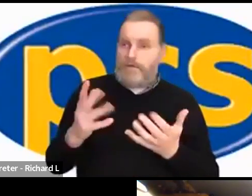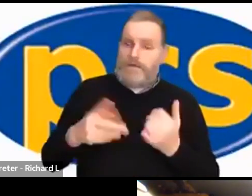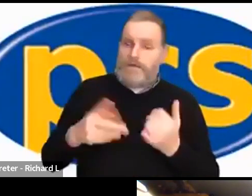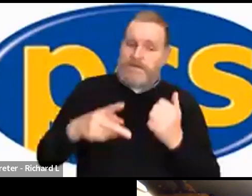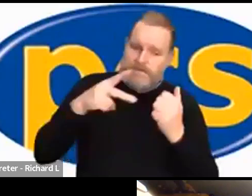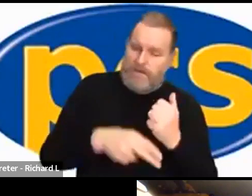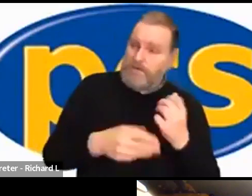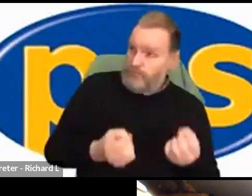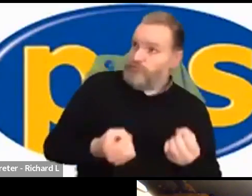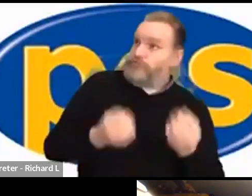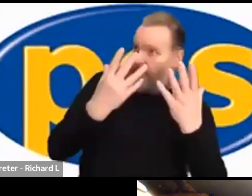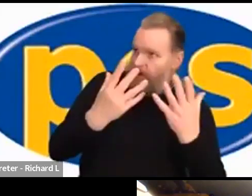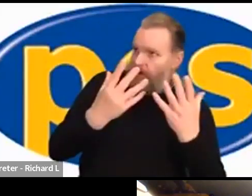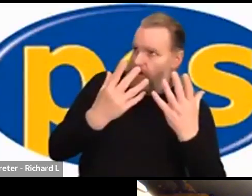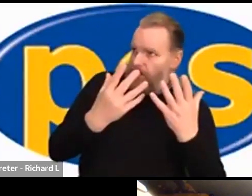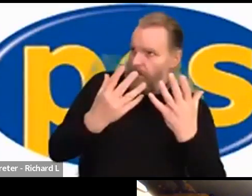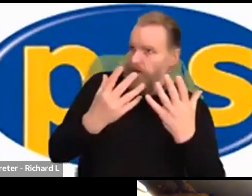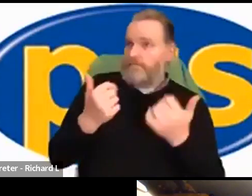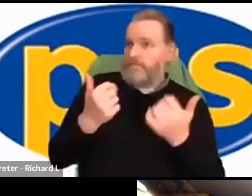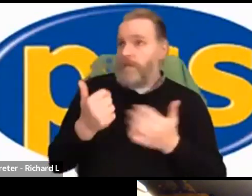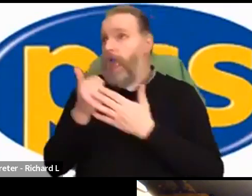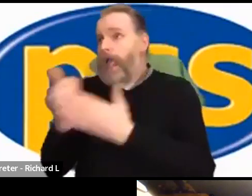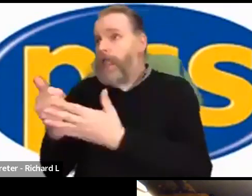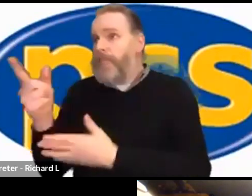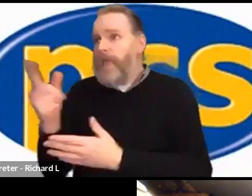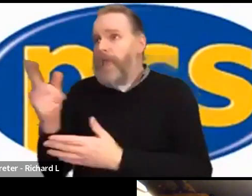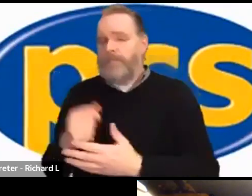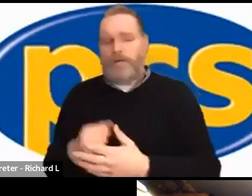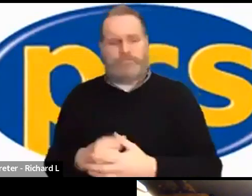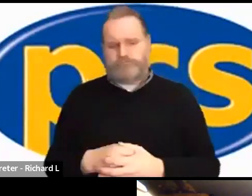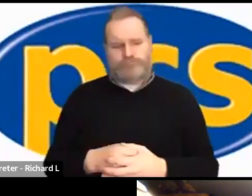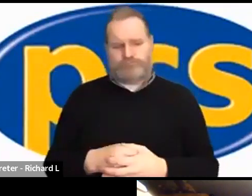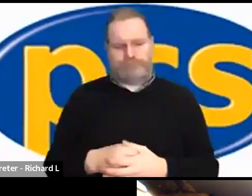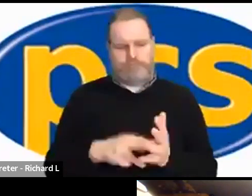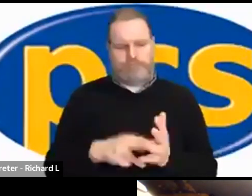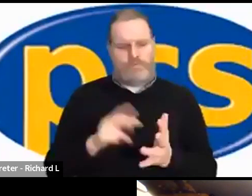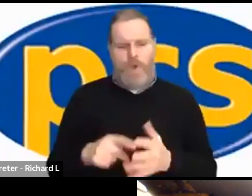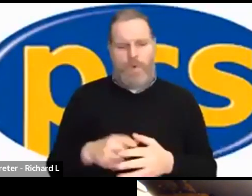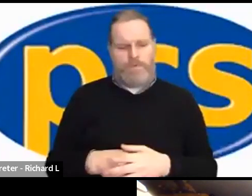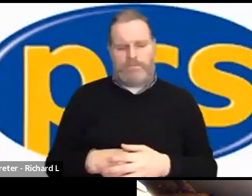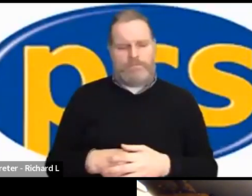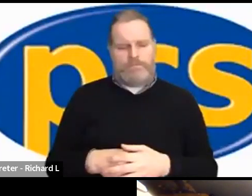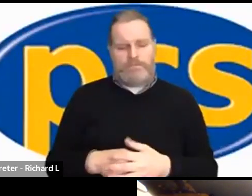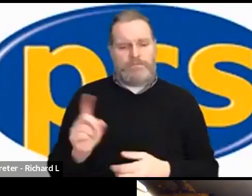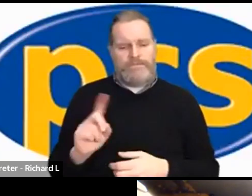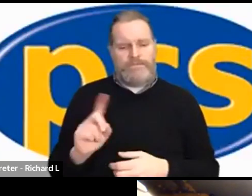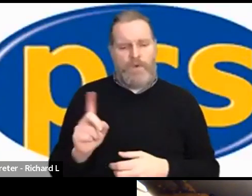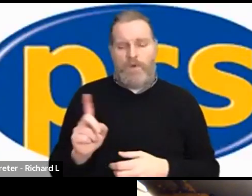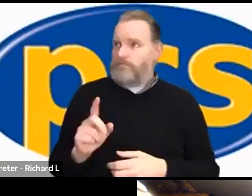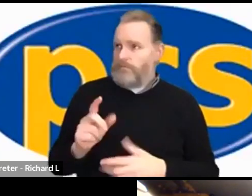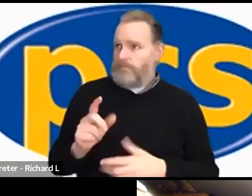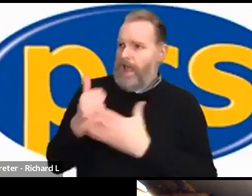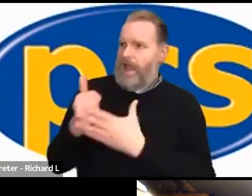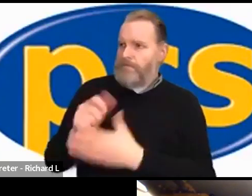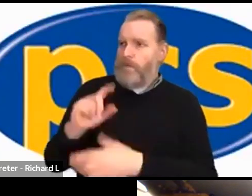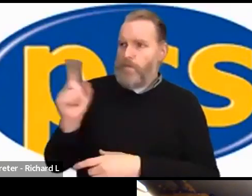Does it make sense to offer that fer them goodwill and voluntary measures? And help them out . The . The obvious answer to that is, no, it doesn't really , no,